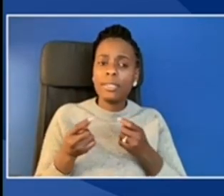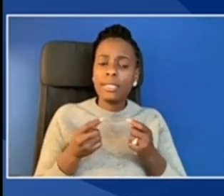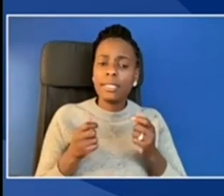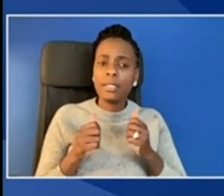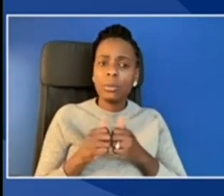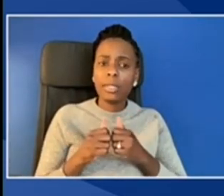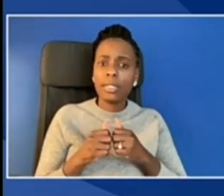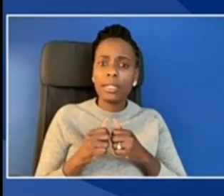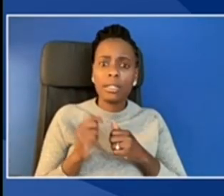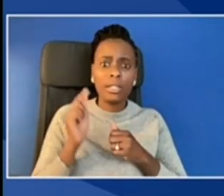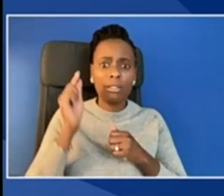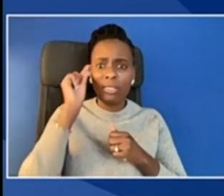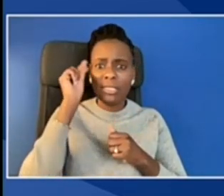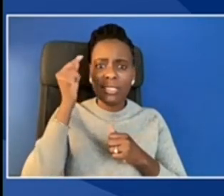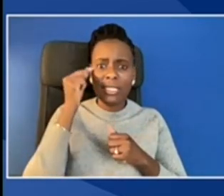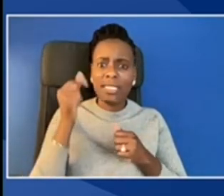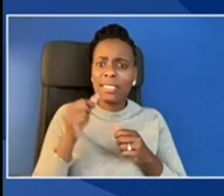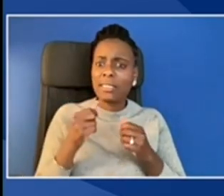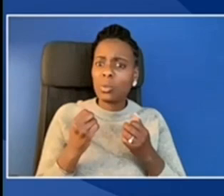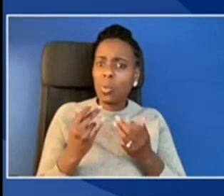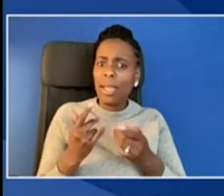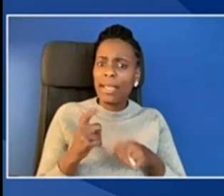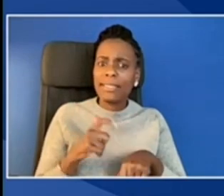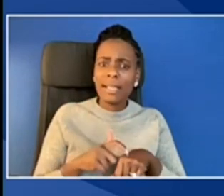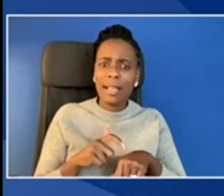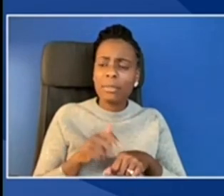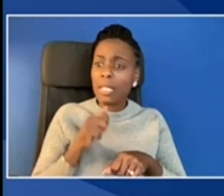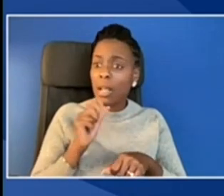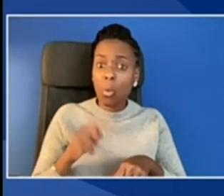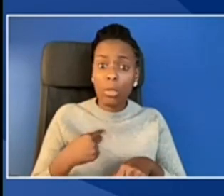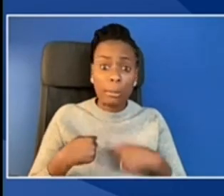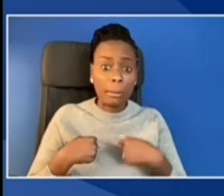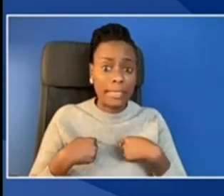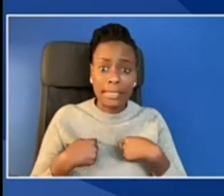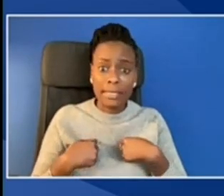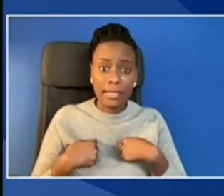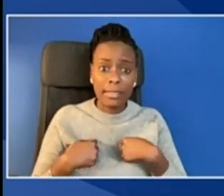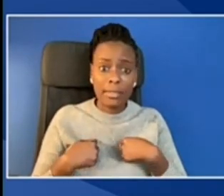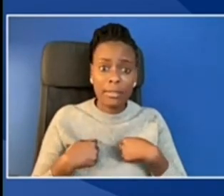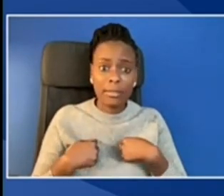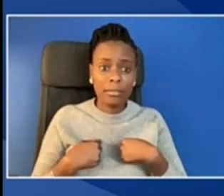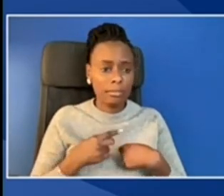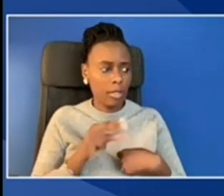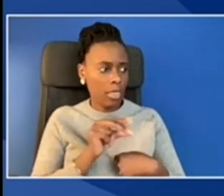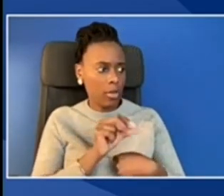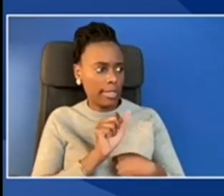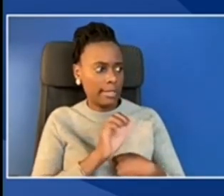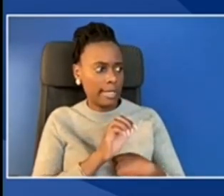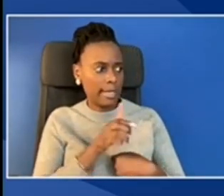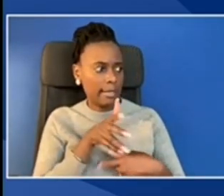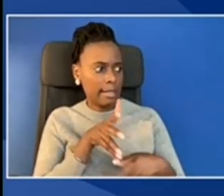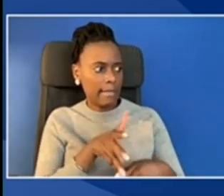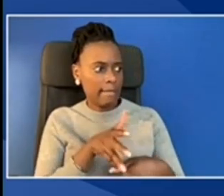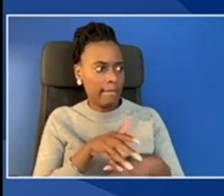wait times, you know? And this is just not me. This is- 30 seconds remaining. you know, over and over again we're